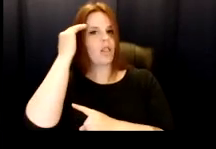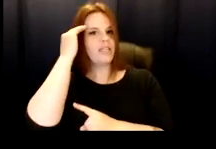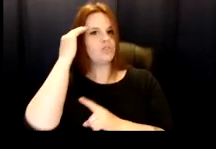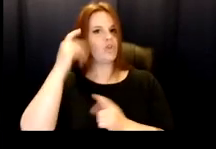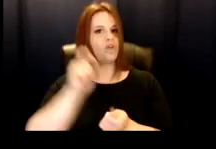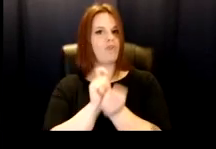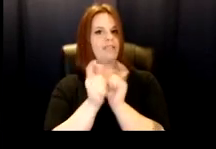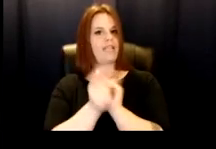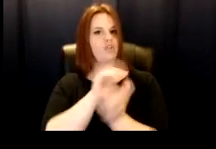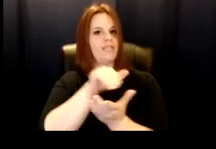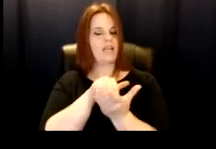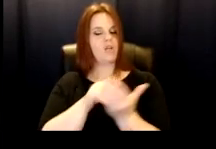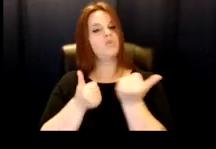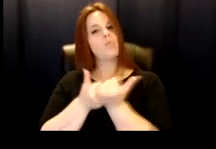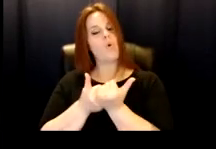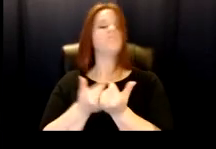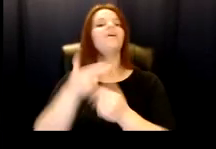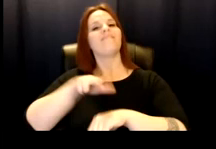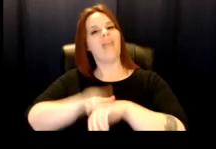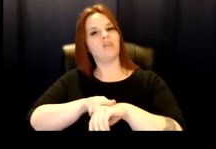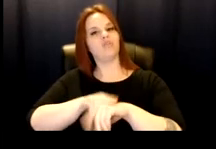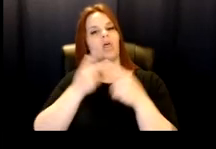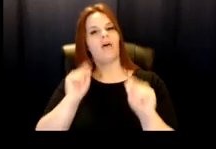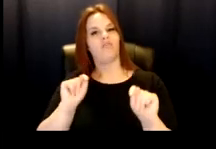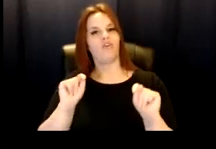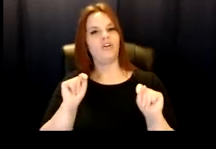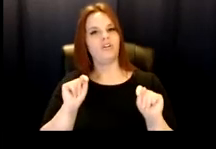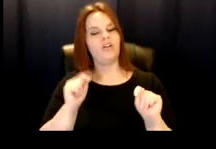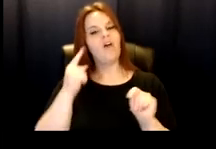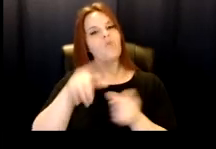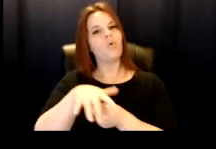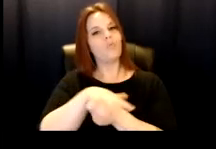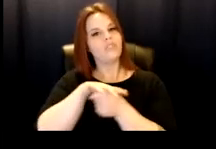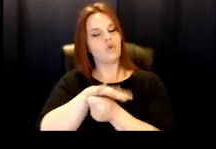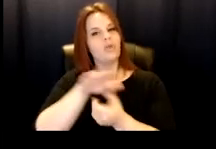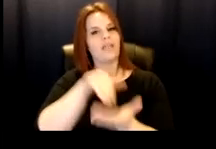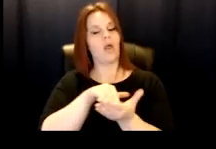supports the national effort of the regional centers by coordinating the development of